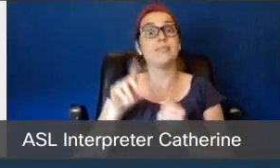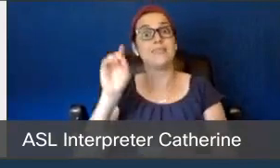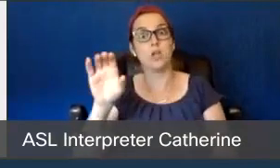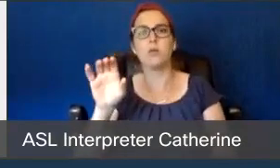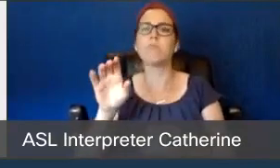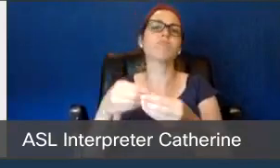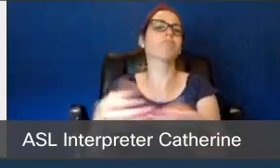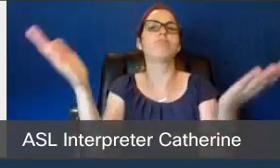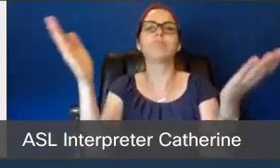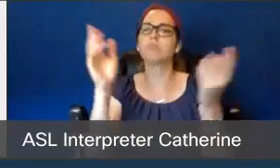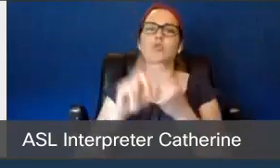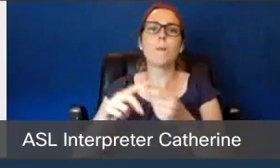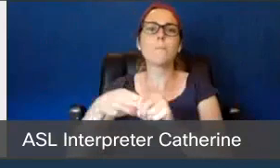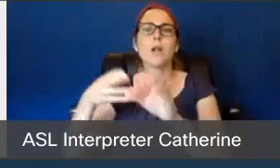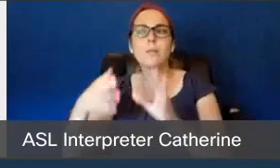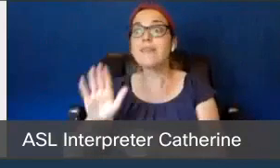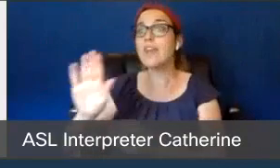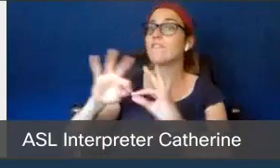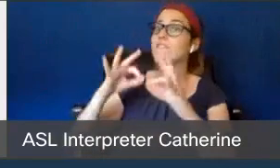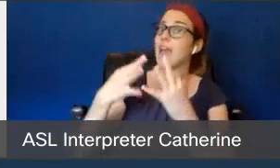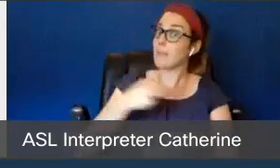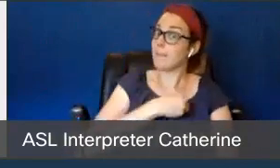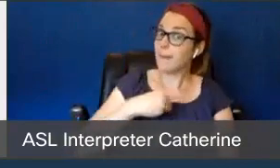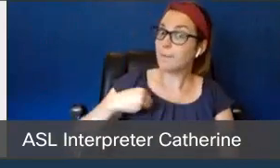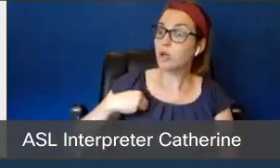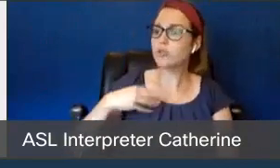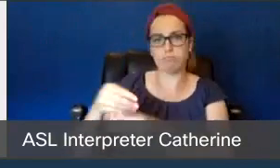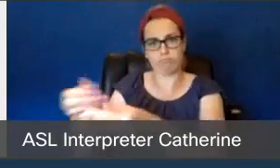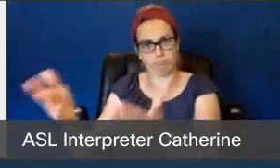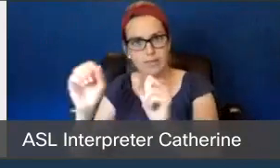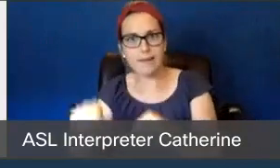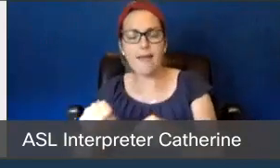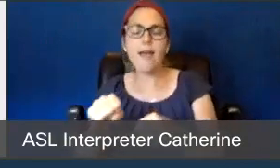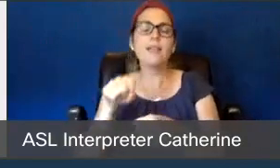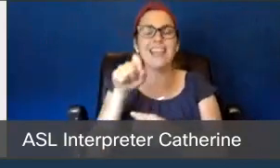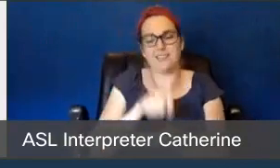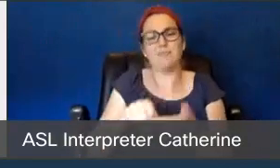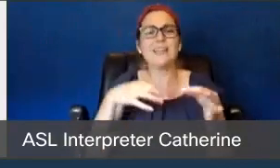their loved ones in the program, written in very low, you know, understandable language, sixth grade reading